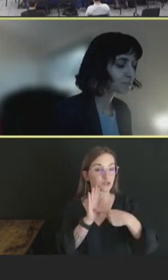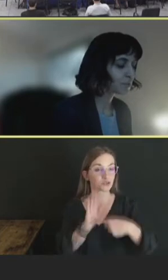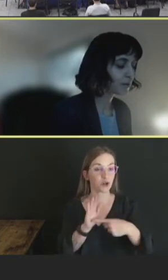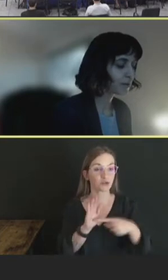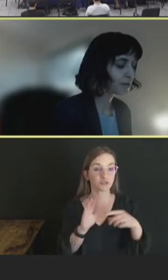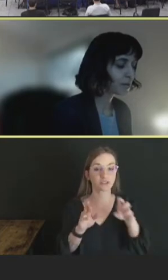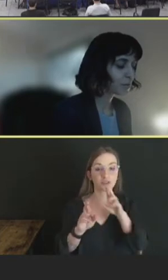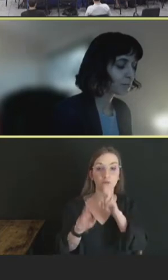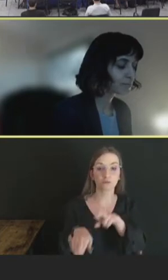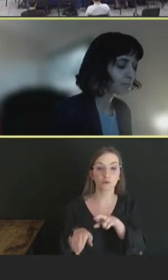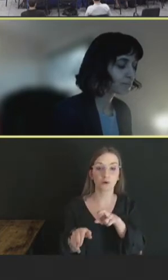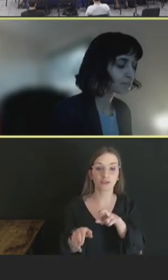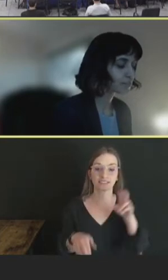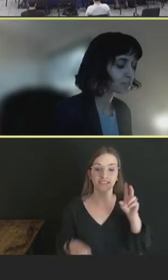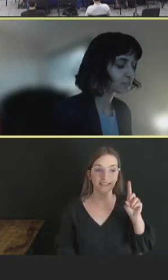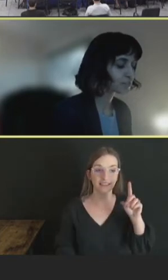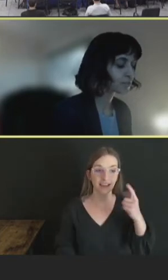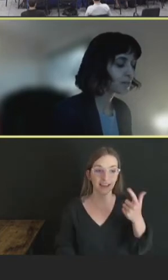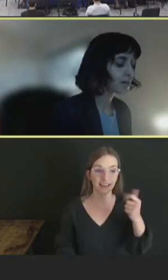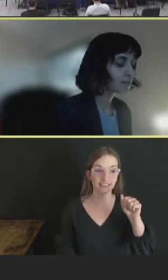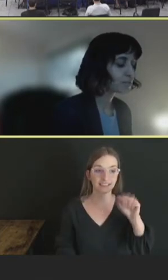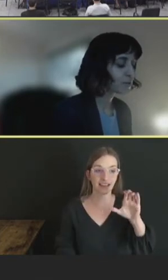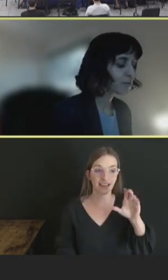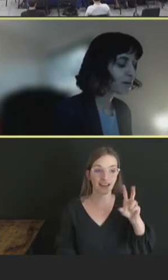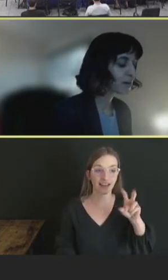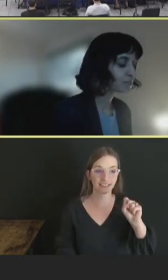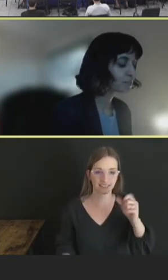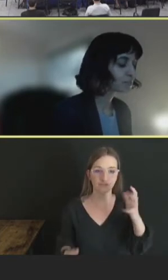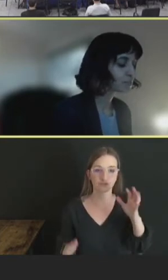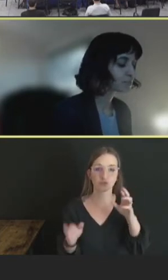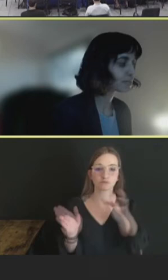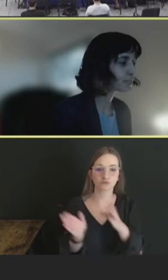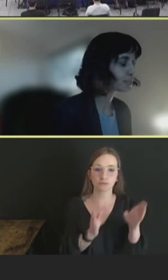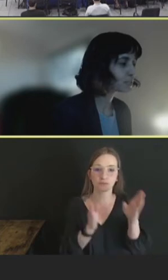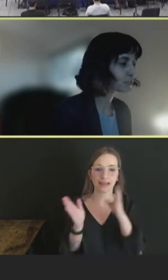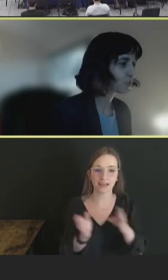has prepared based on these issues. We don't have time to discuss each report;